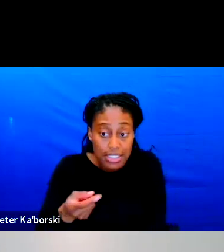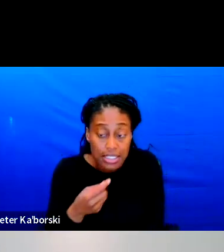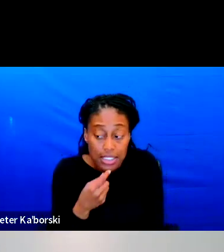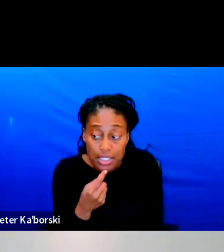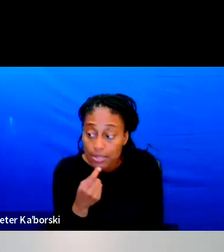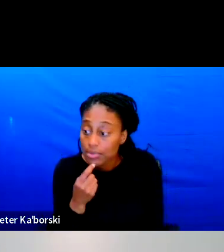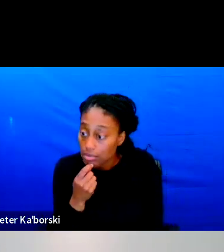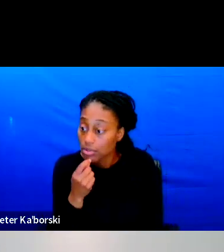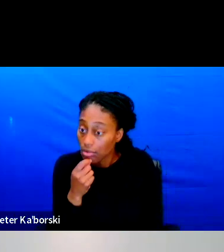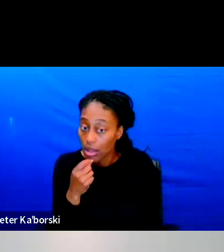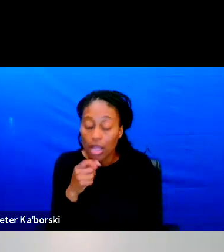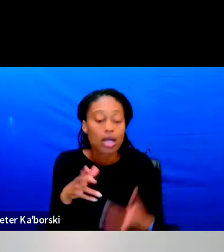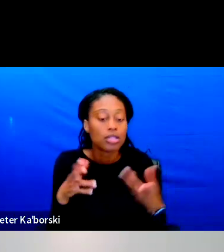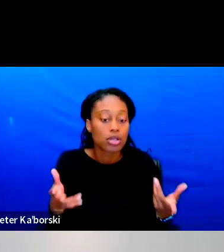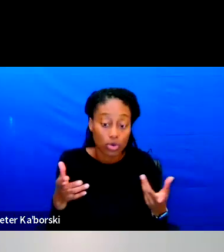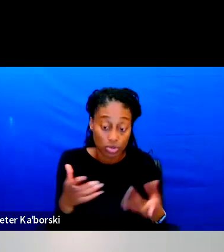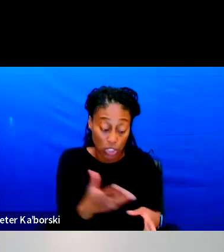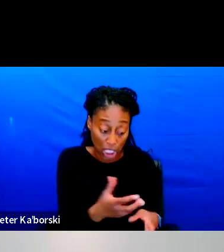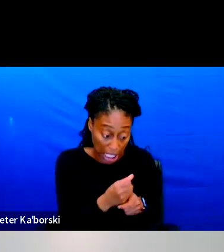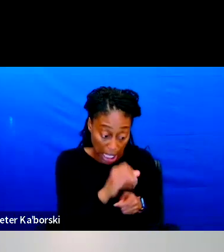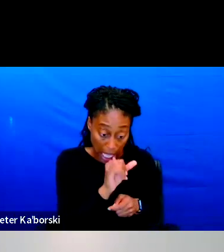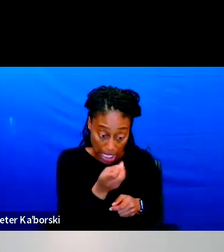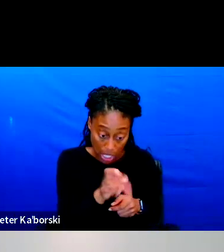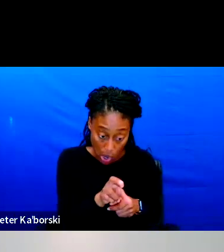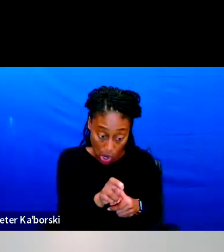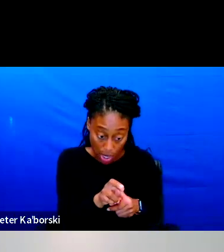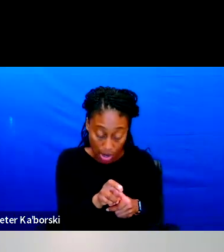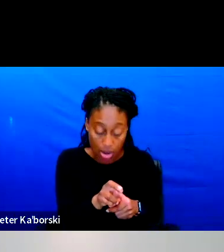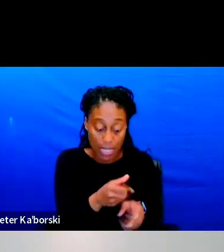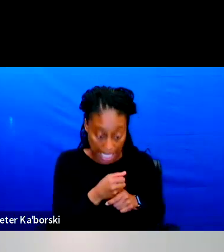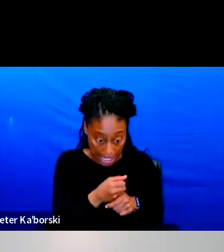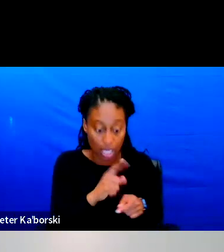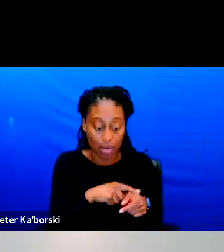Kyle Kleist: So from the time we receive an eye in our call, we make sure that at least